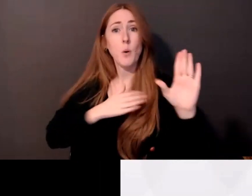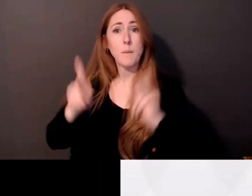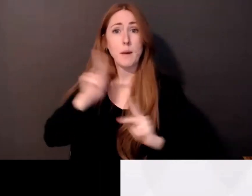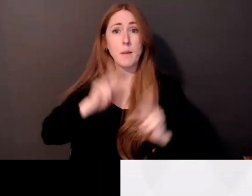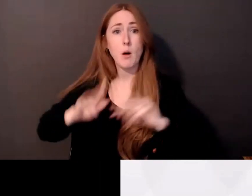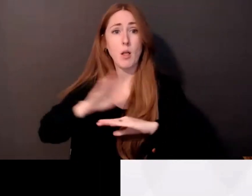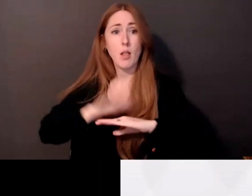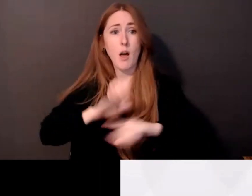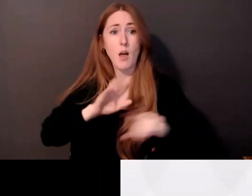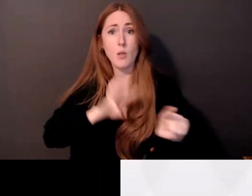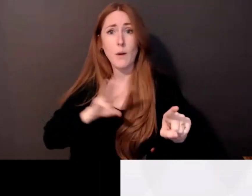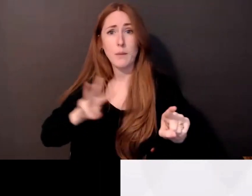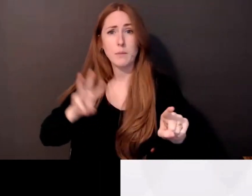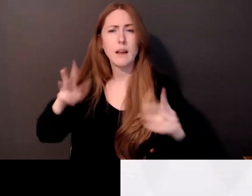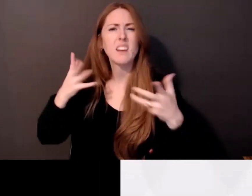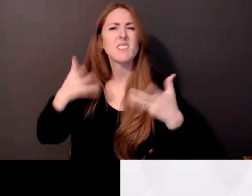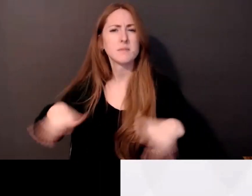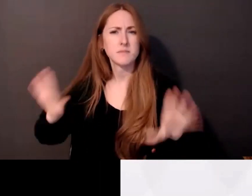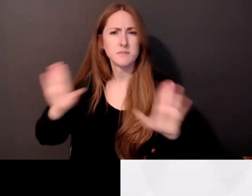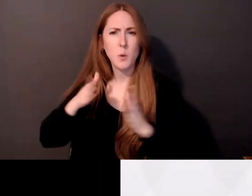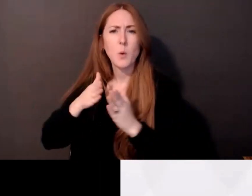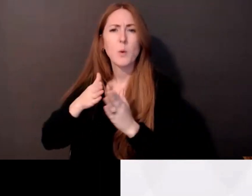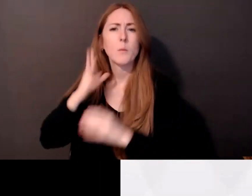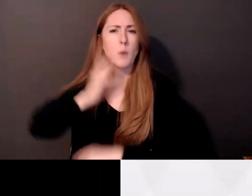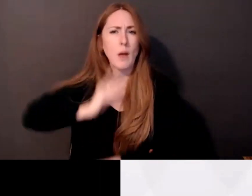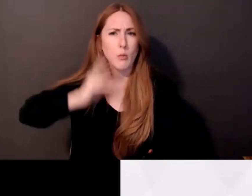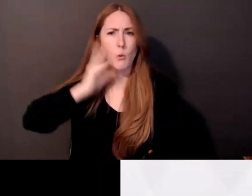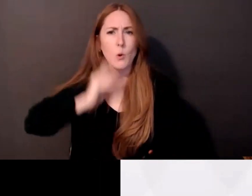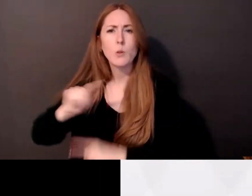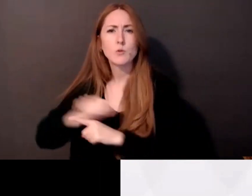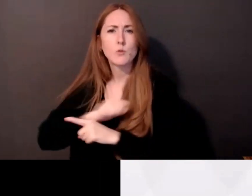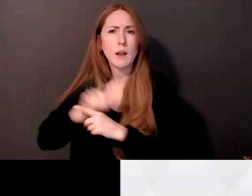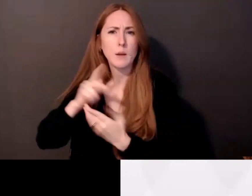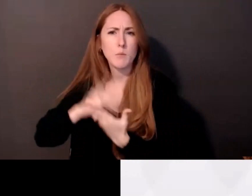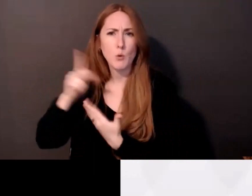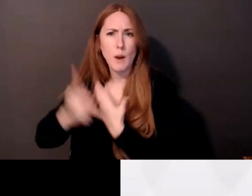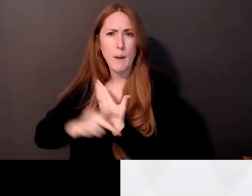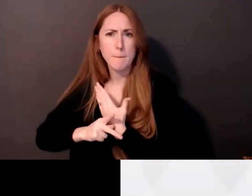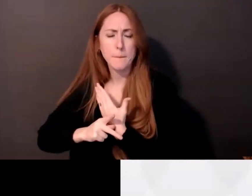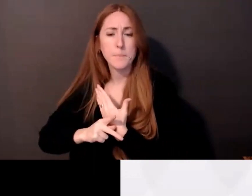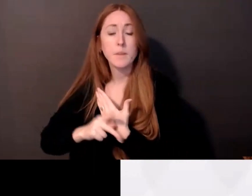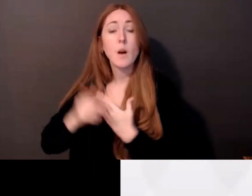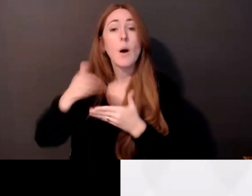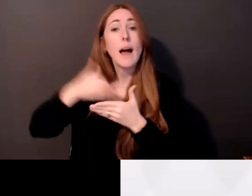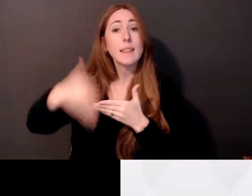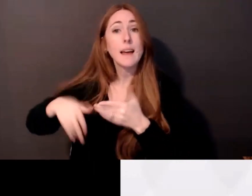We always ask their permission when we're doing a final survey. So at the end of the training, do you have other feedback?